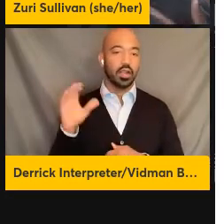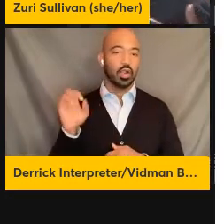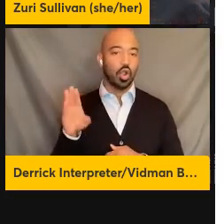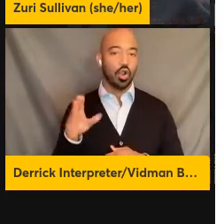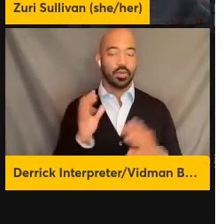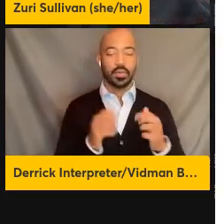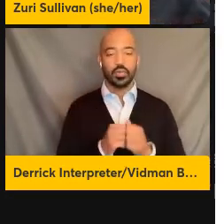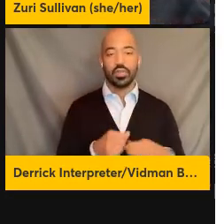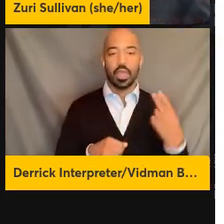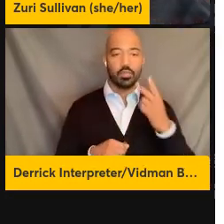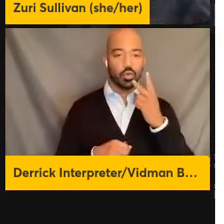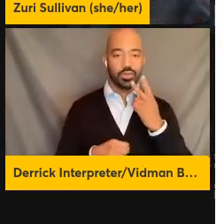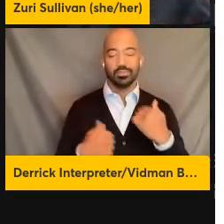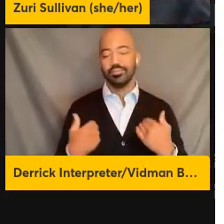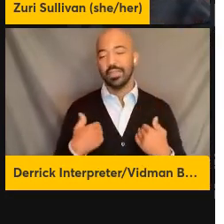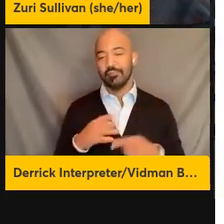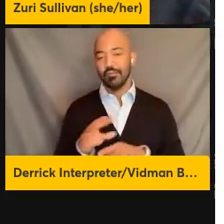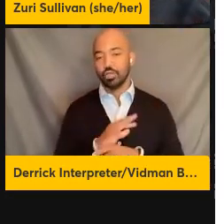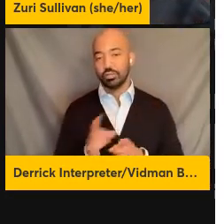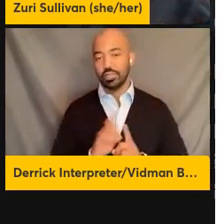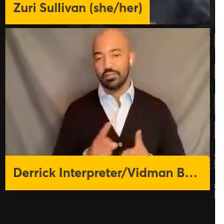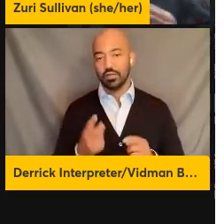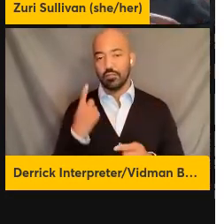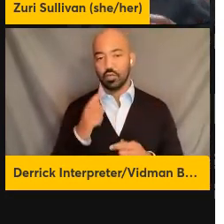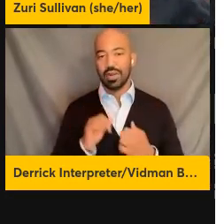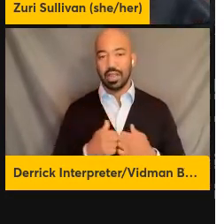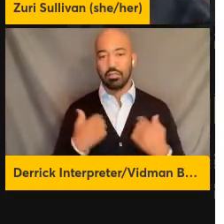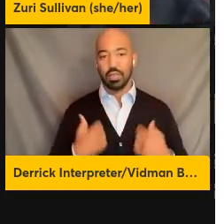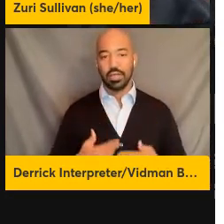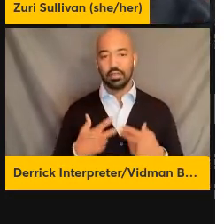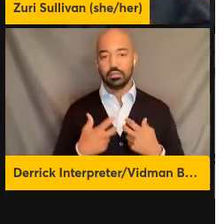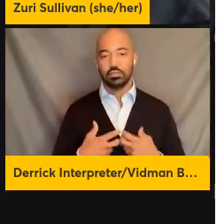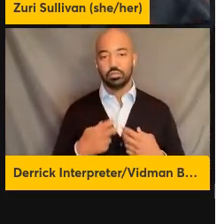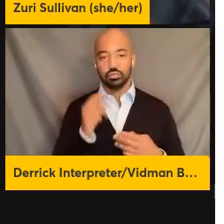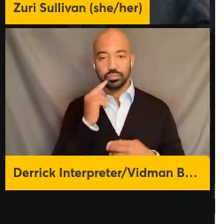indicating that there are functional differences in nutrient handling that accompany the transcriptional changes that we